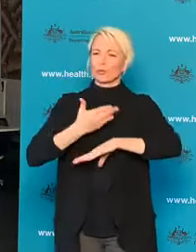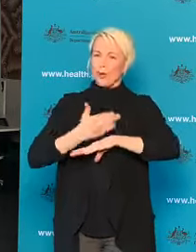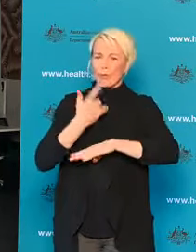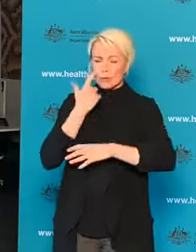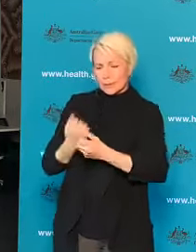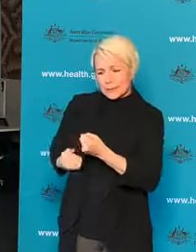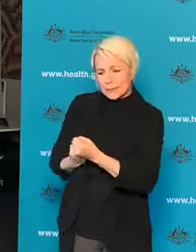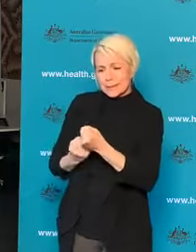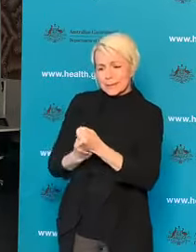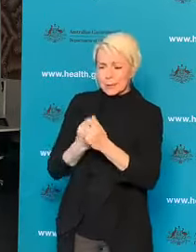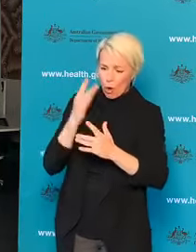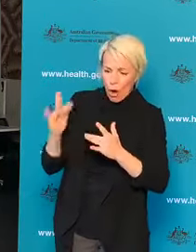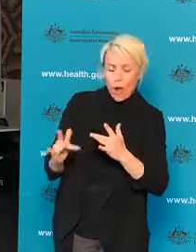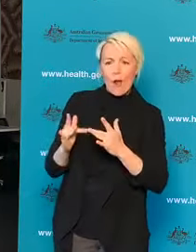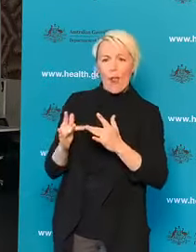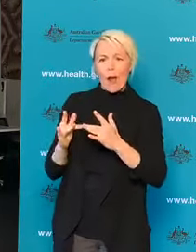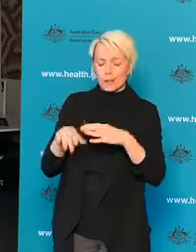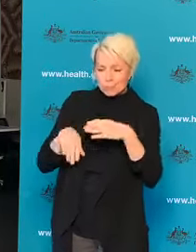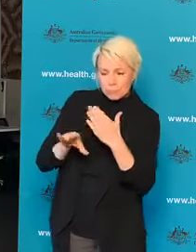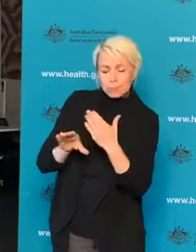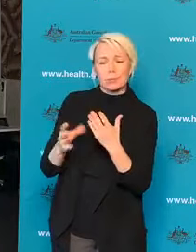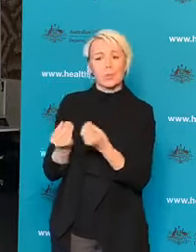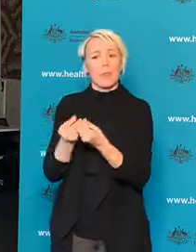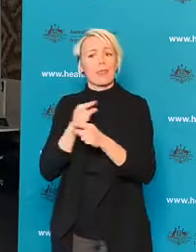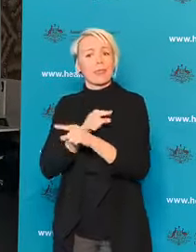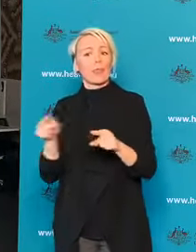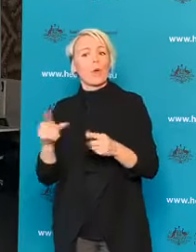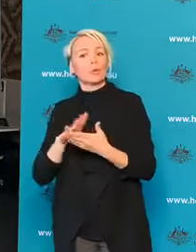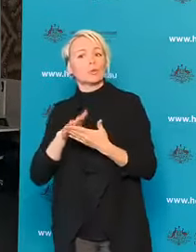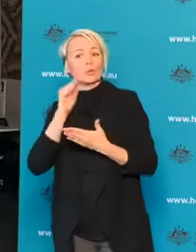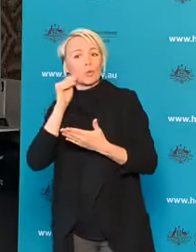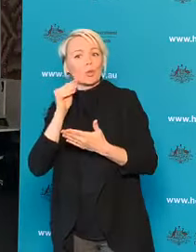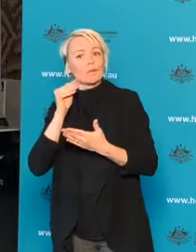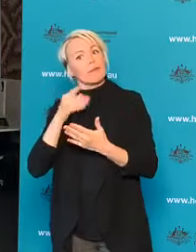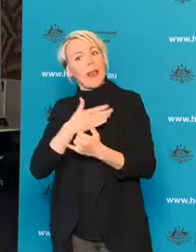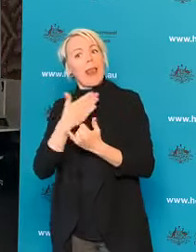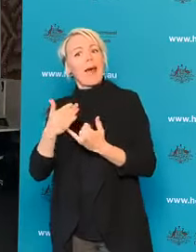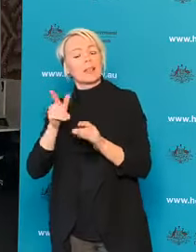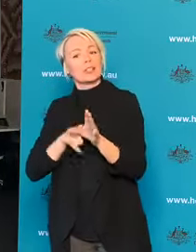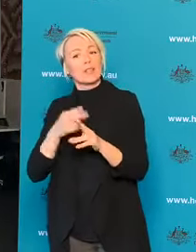final years of education and in their examination preparation. So we'll leave